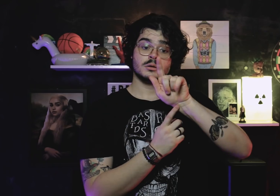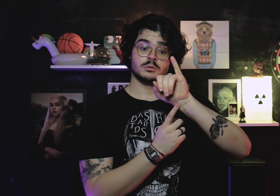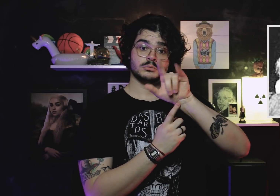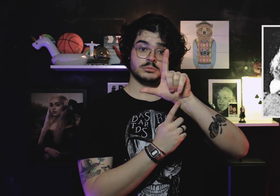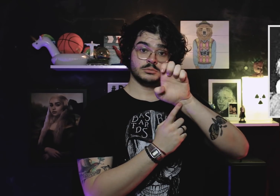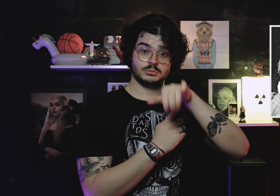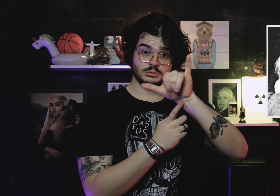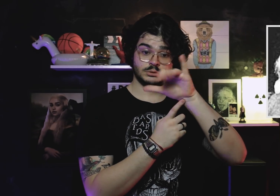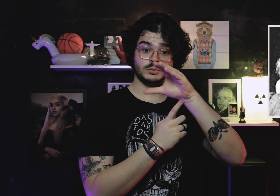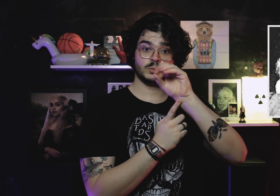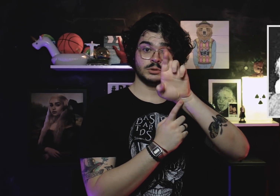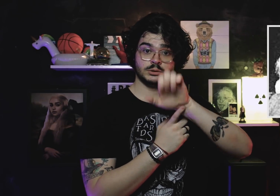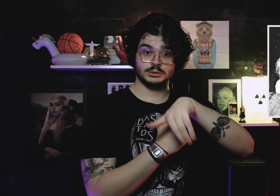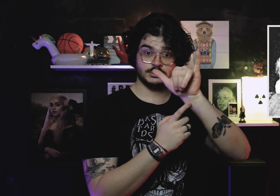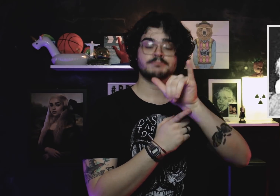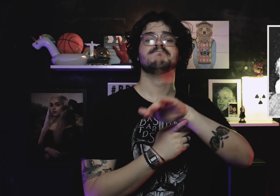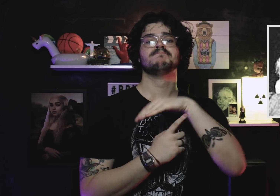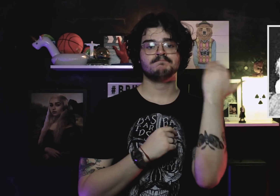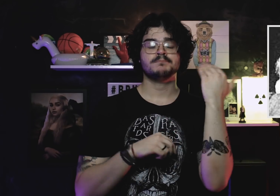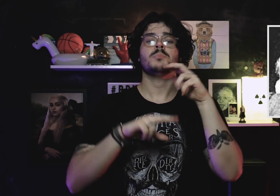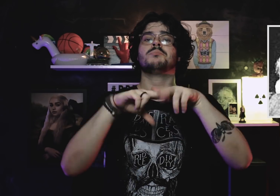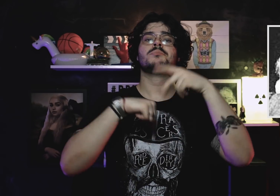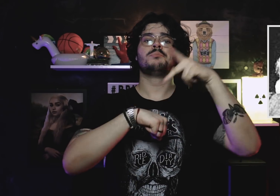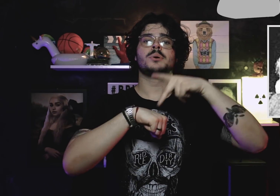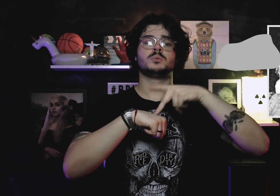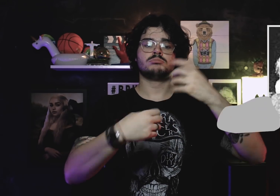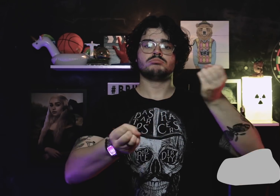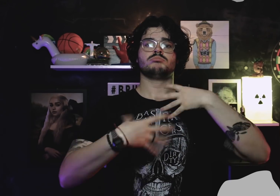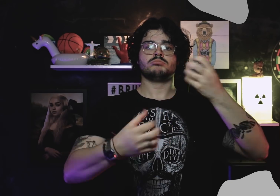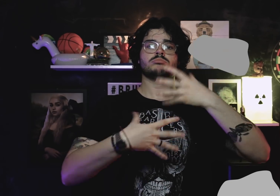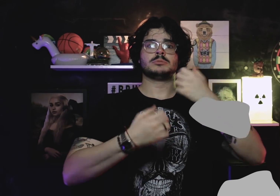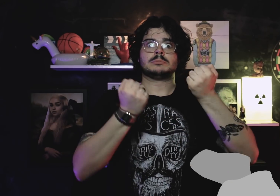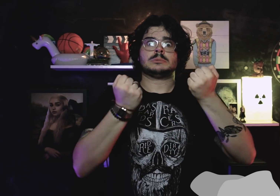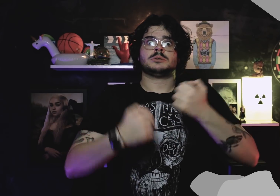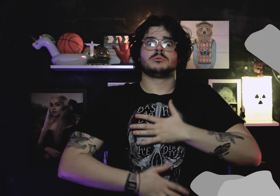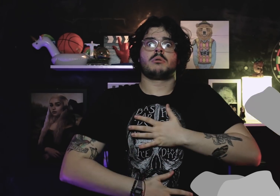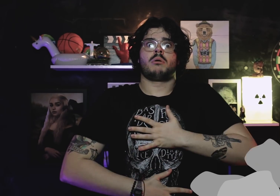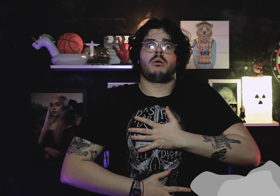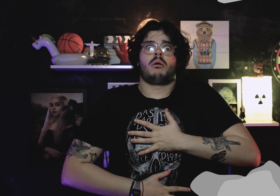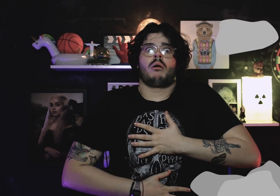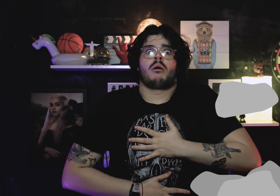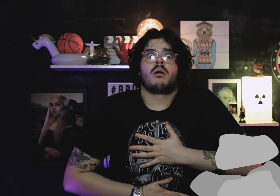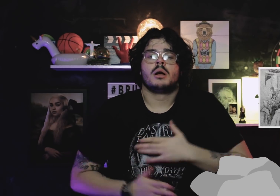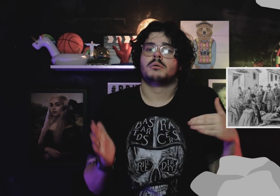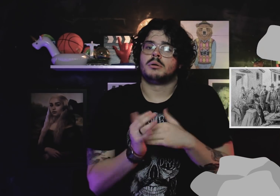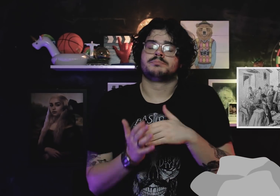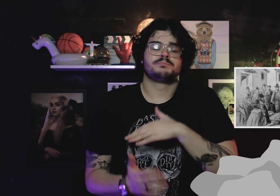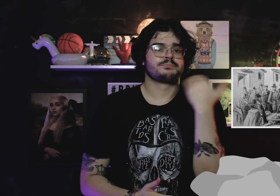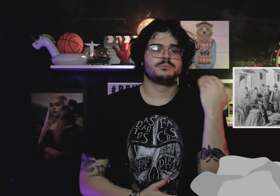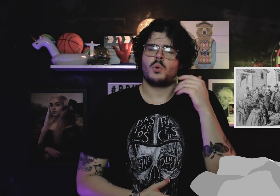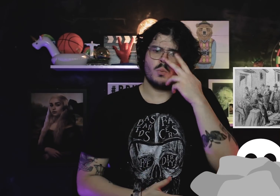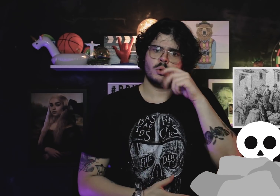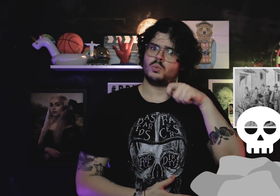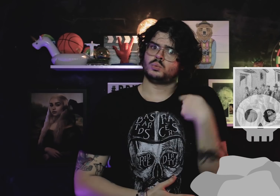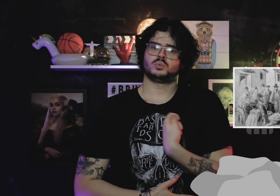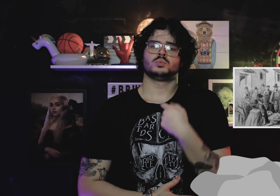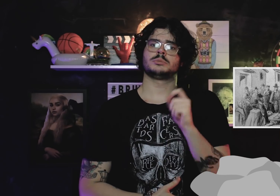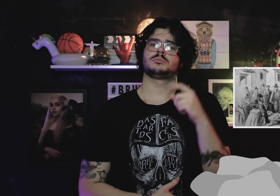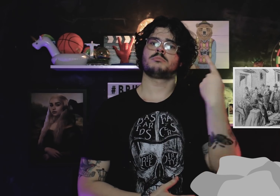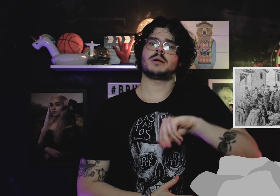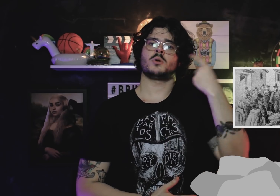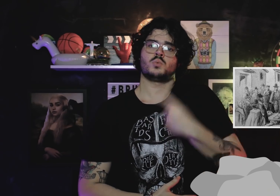And yet, Giles Corey died crushed by stones in a torture ritual.